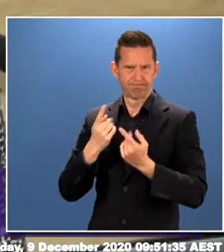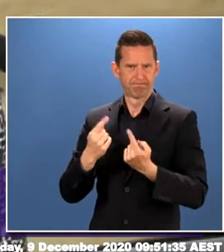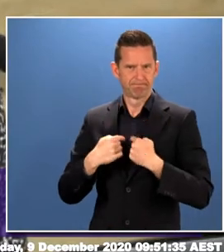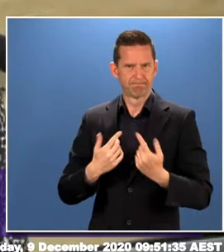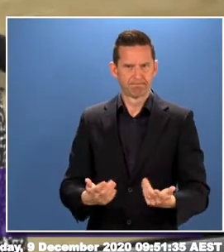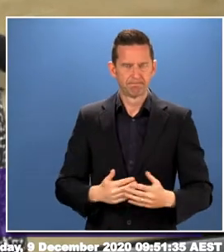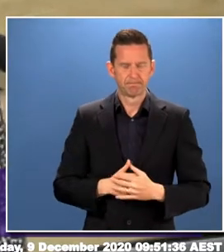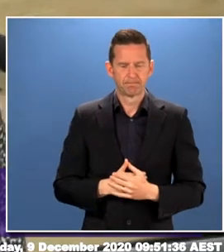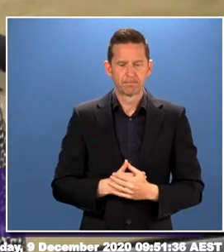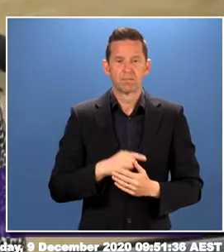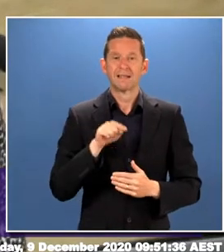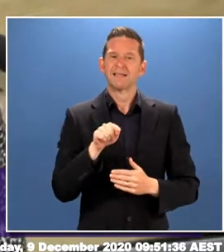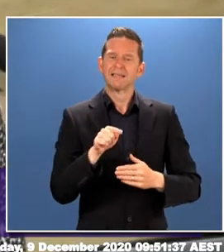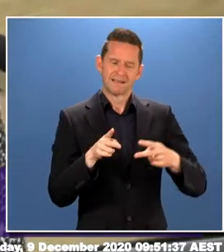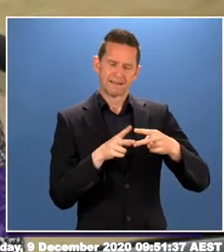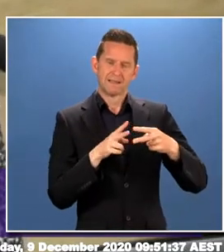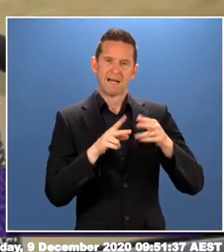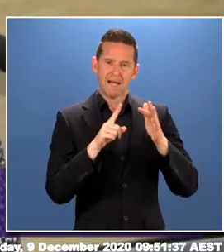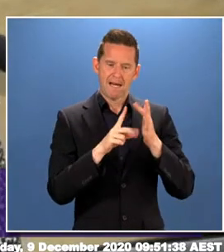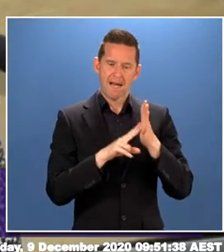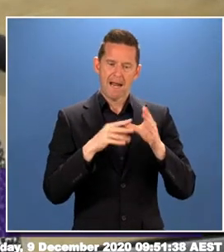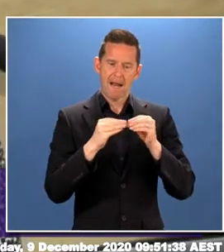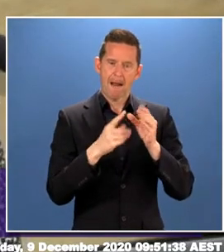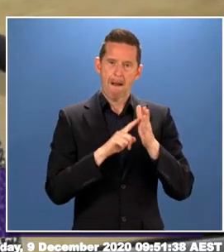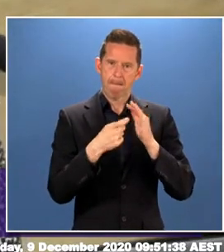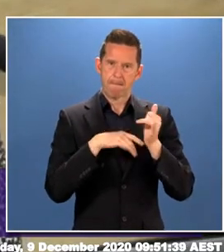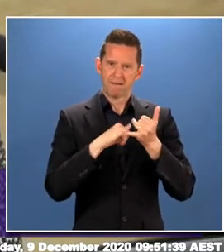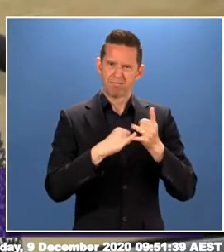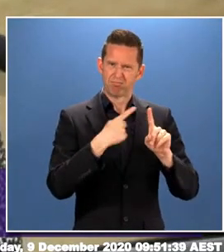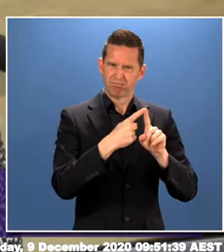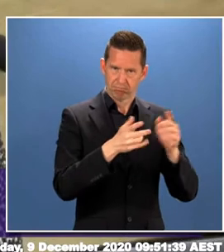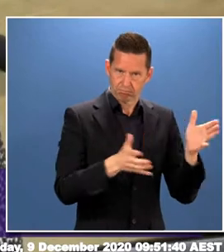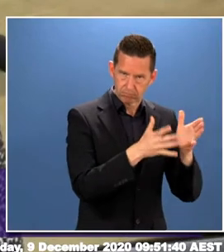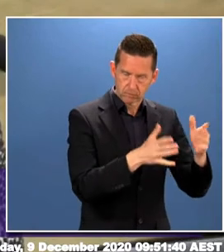Coming back to enablers and barriers, these were two of the other key themes that were identified.